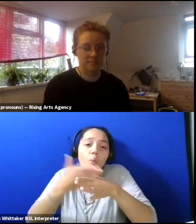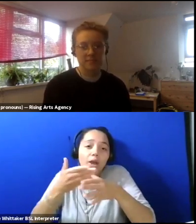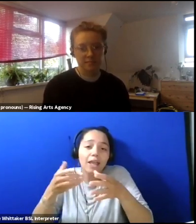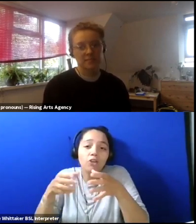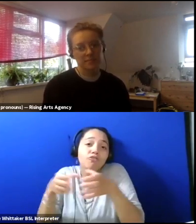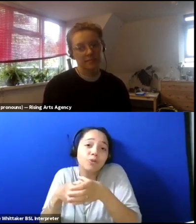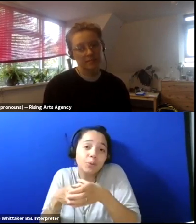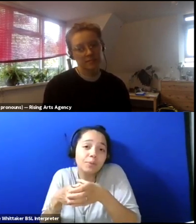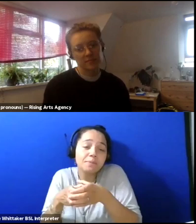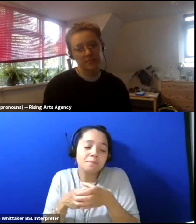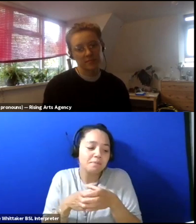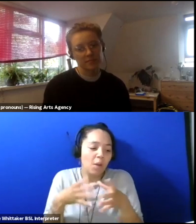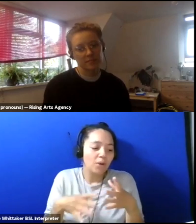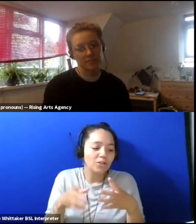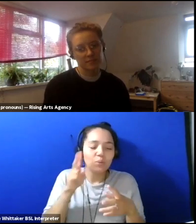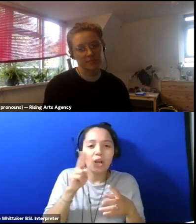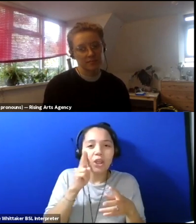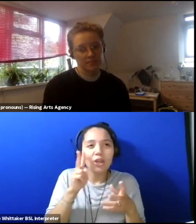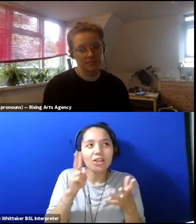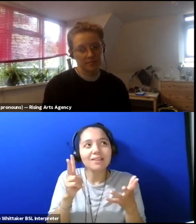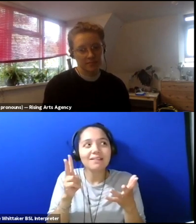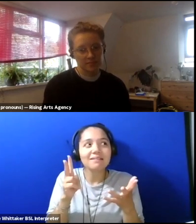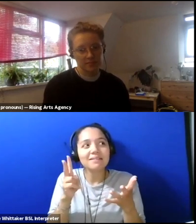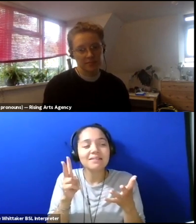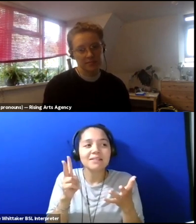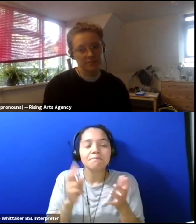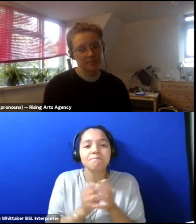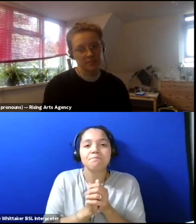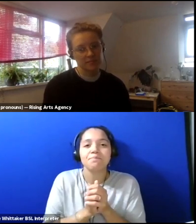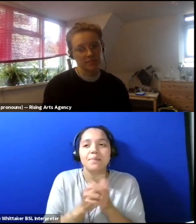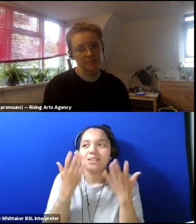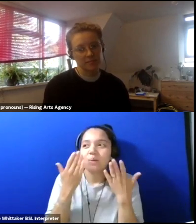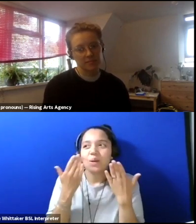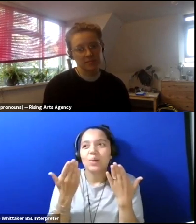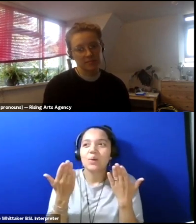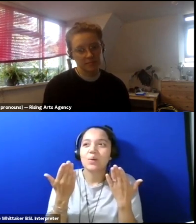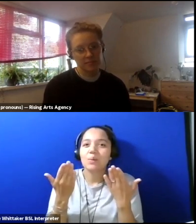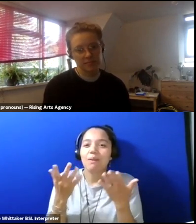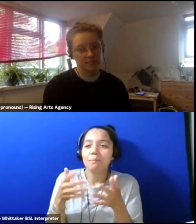Like "I want to look into-" I don't know, "fair pay guidelines